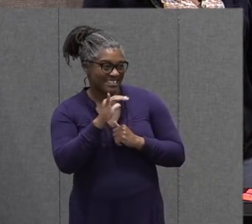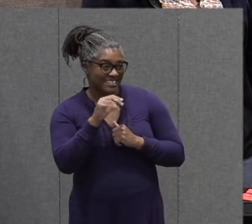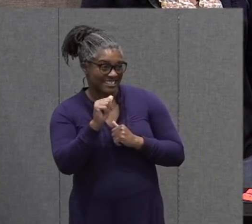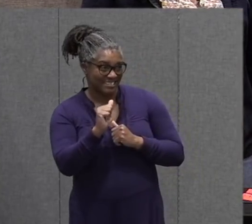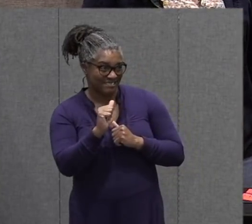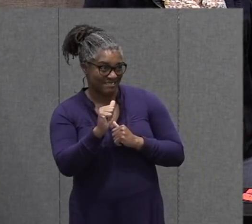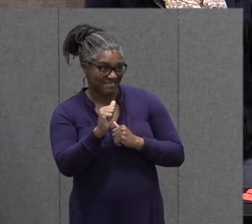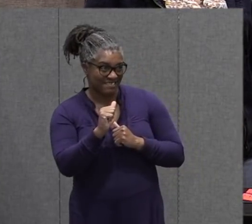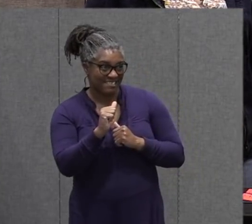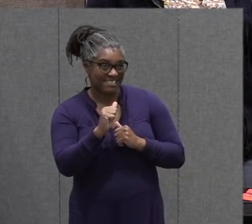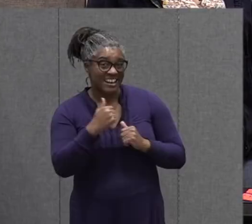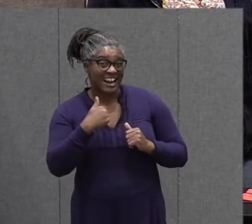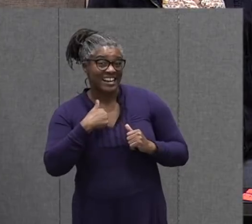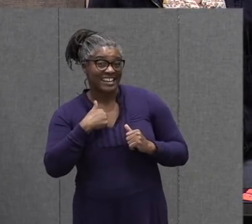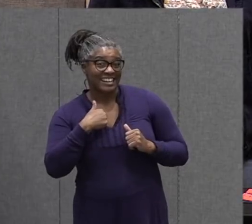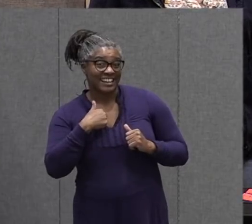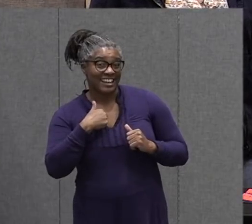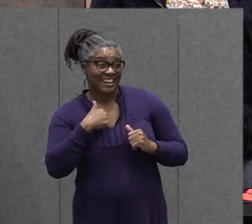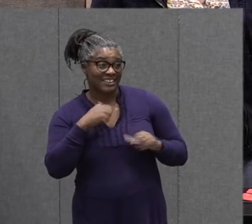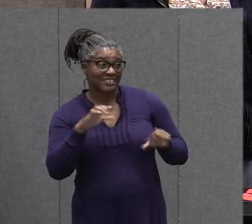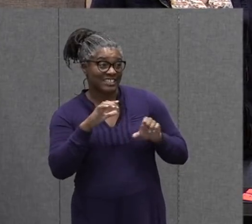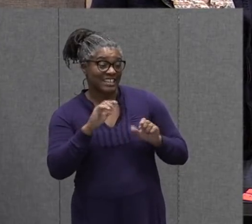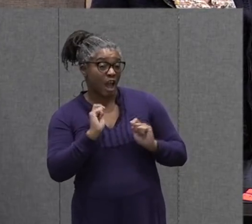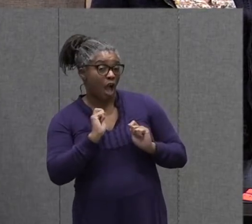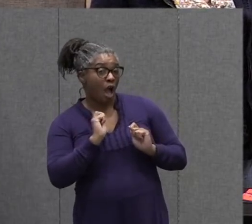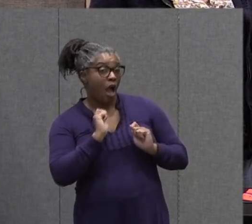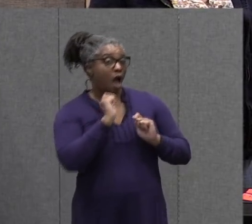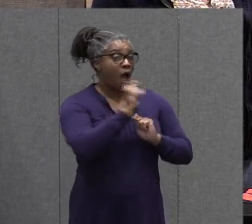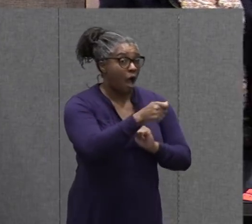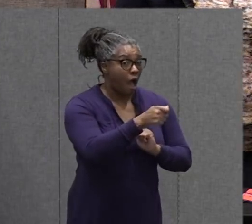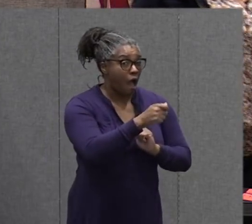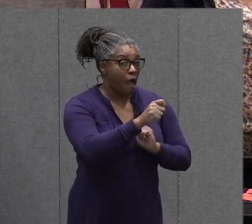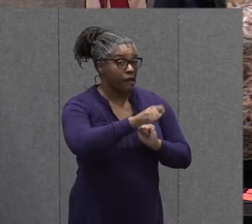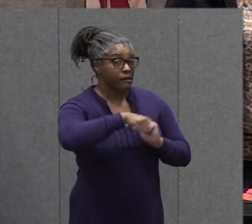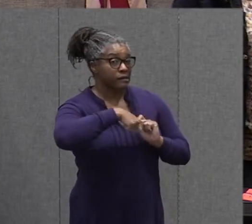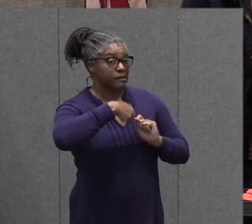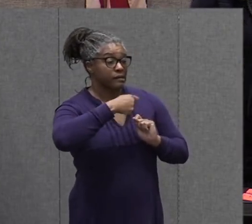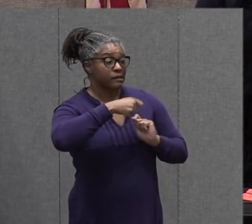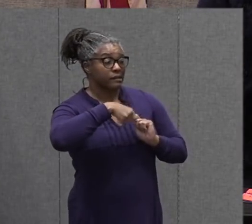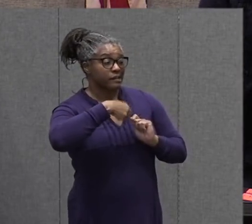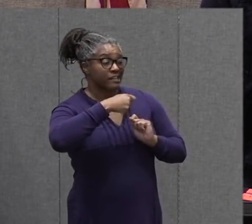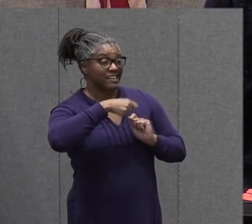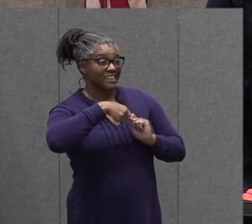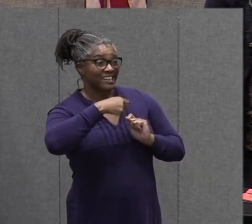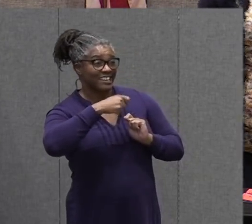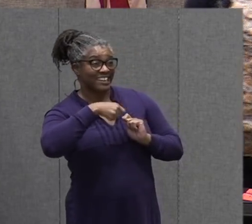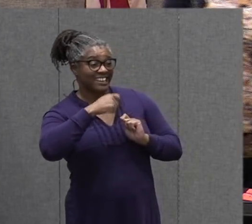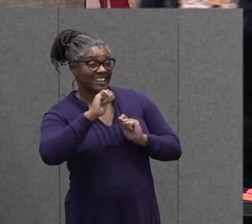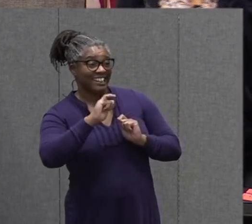I did my little fishing thing and I was trying to get a hook didn't work.